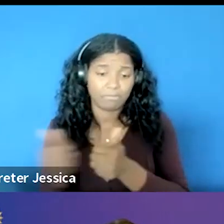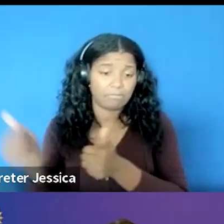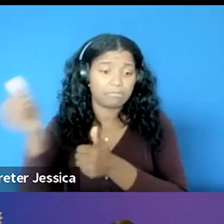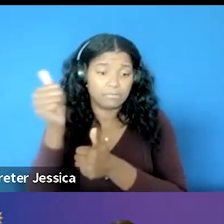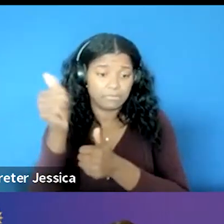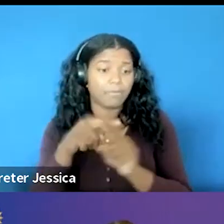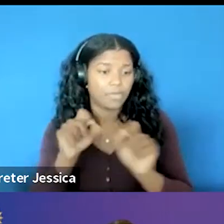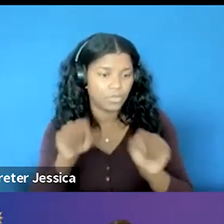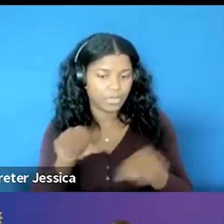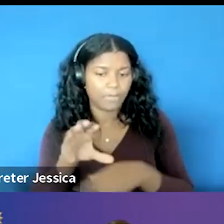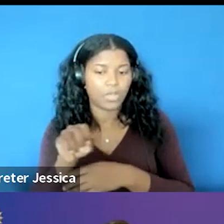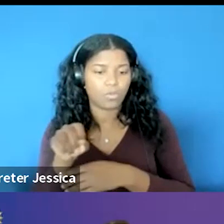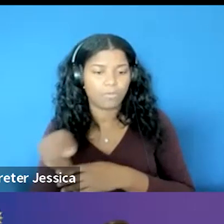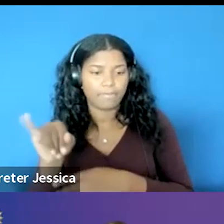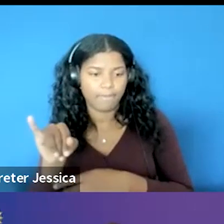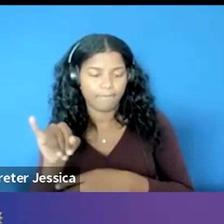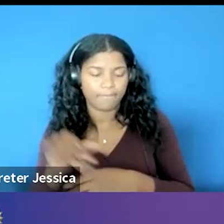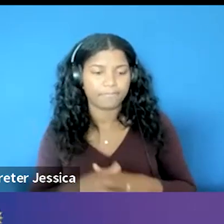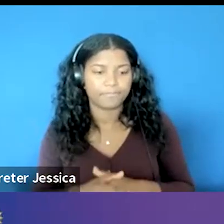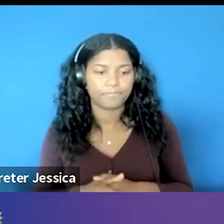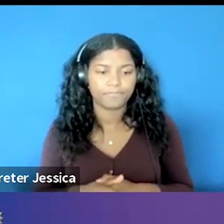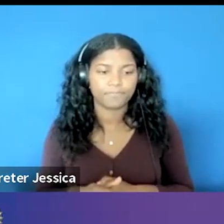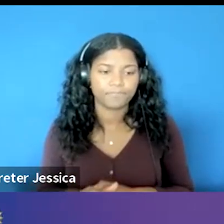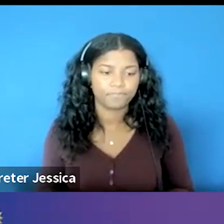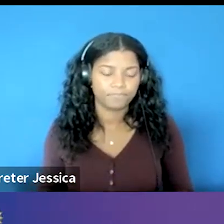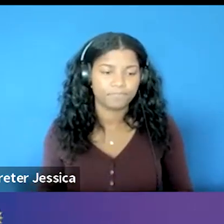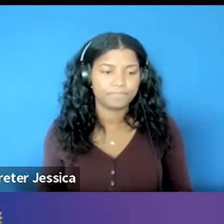if your institution deems you eligible to do that.